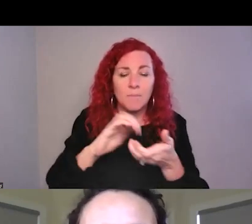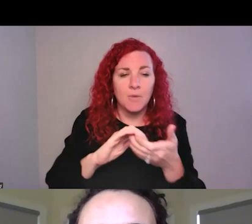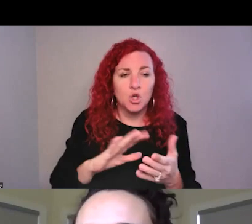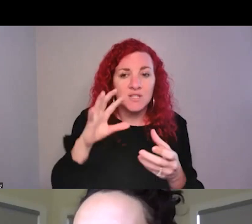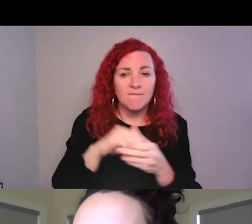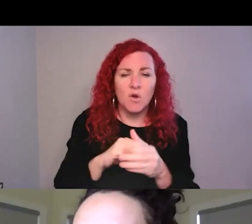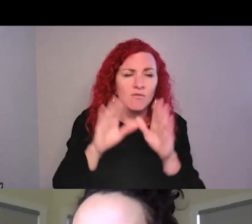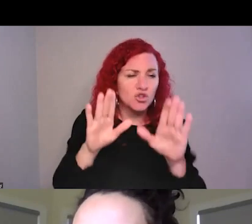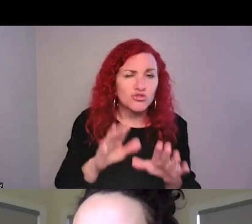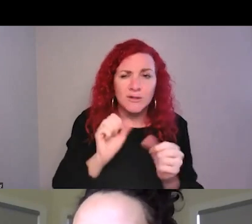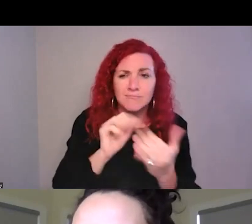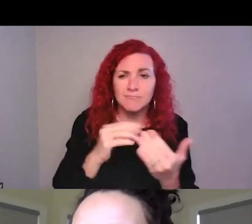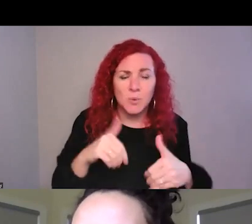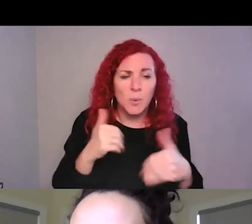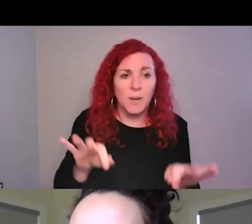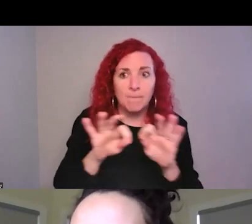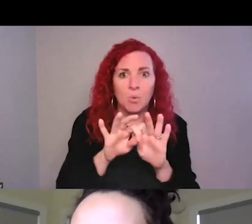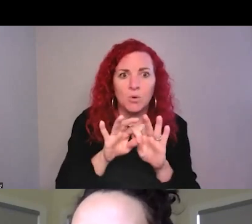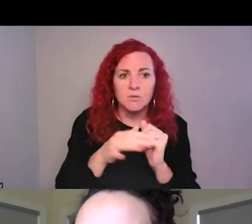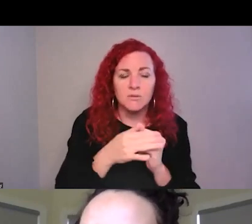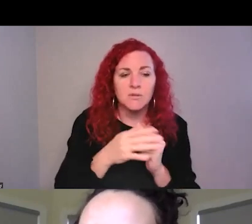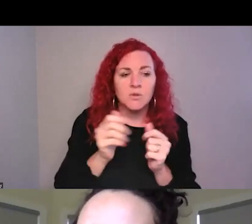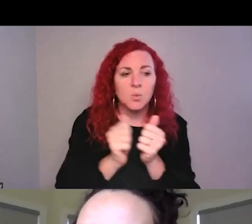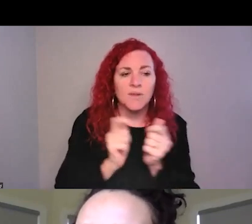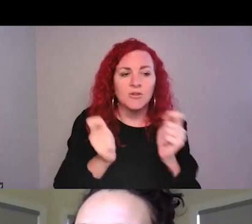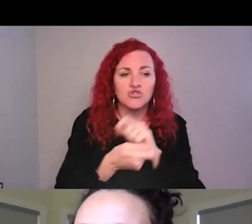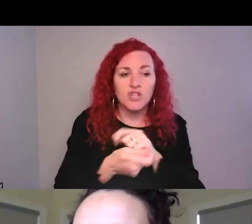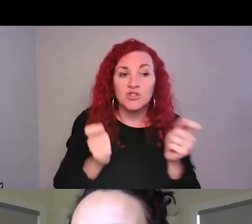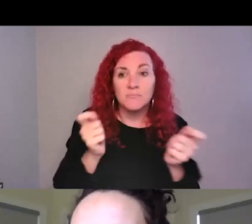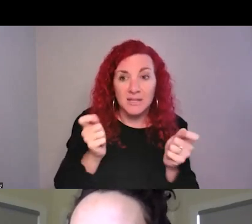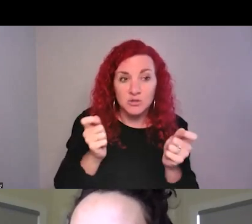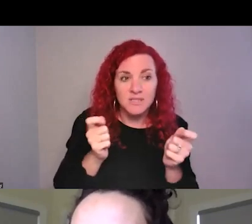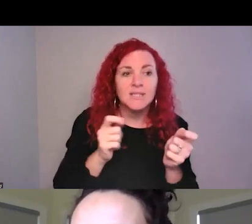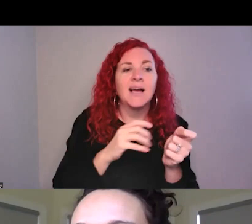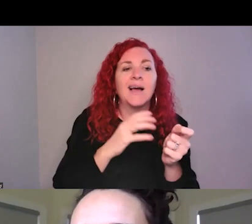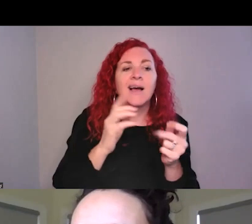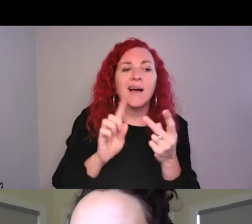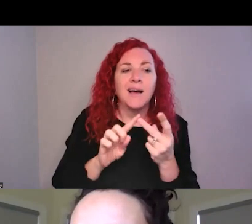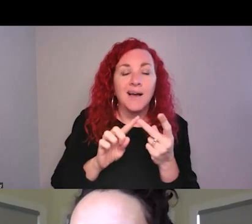THAT IS IMPORTANT WITH CHANGE MANAGEMENT BUT ALSO WITH LONG TERM